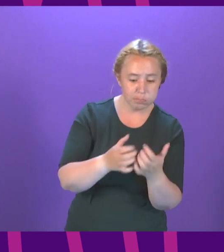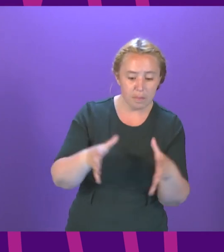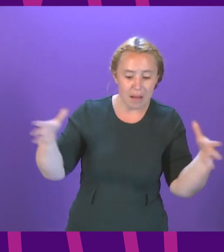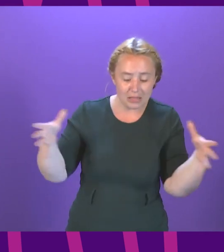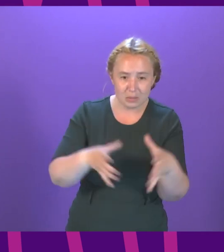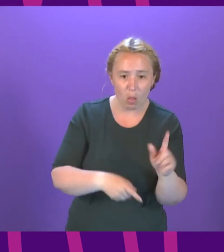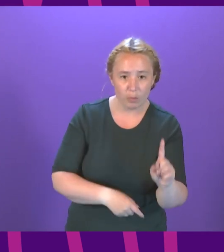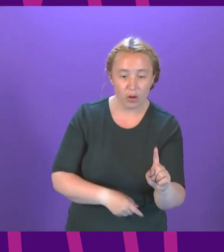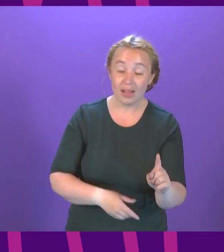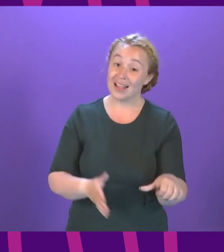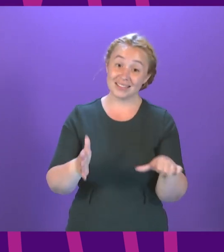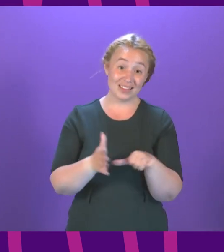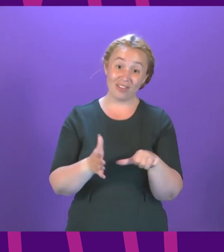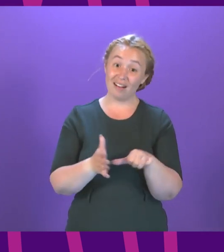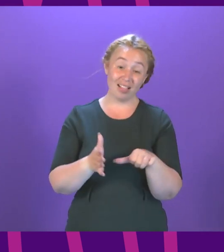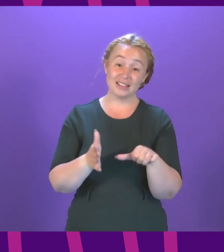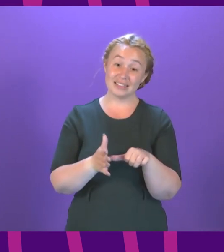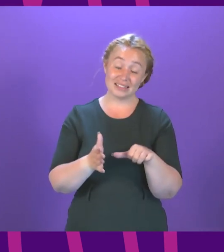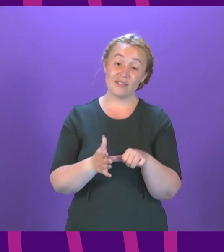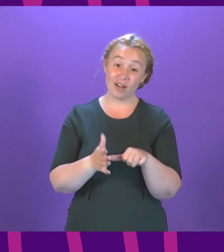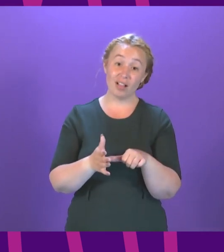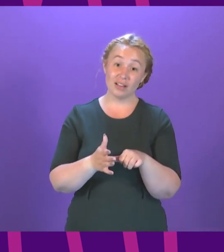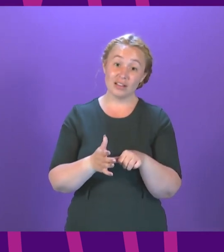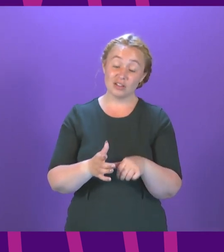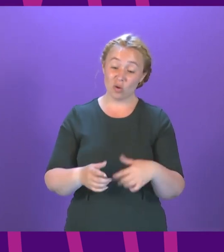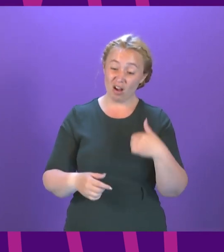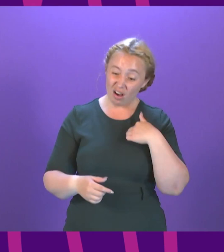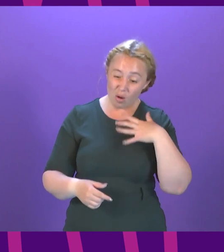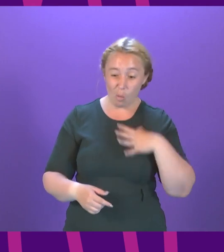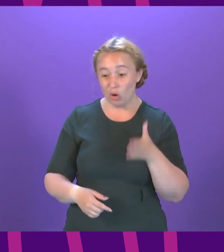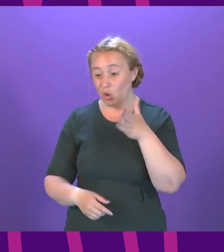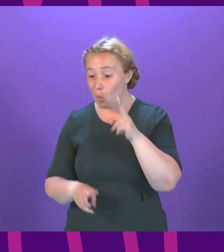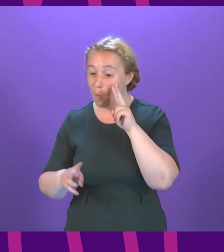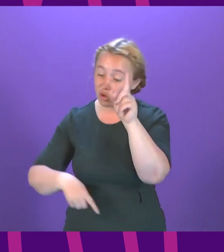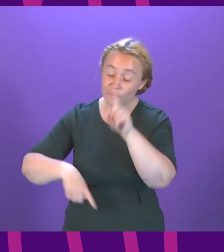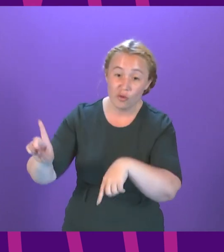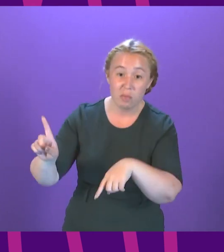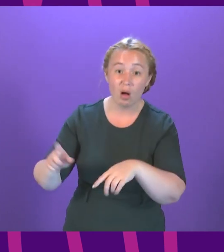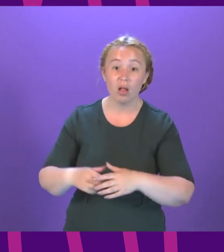The situation is difficult for people who want to watch their football team or go to